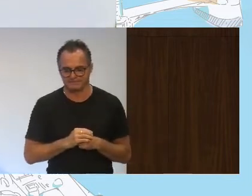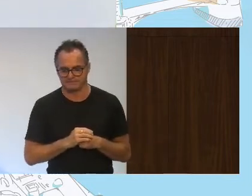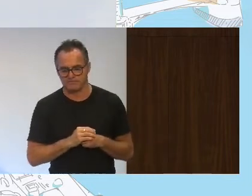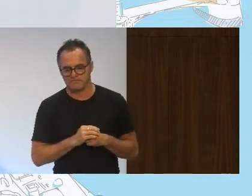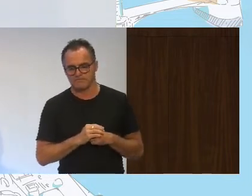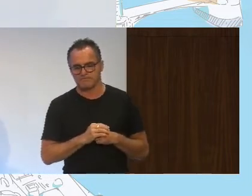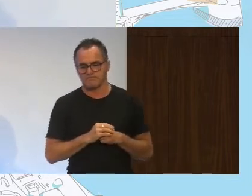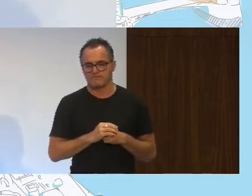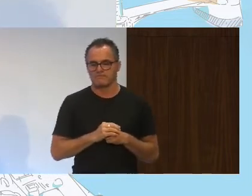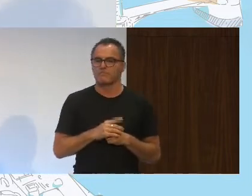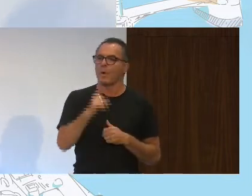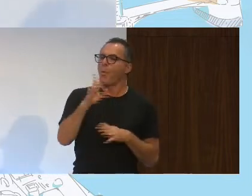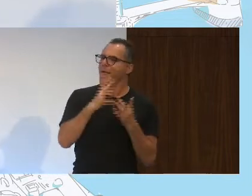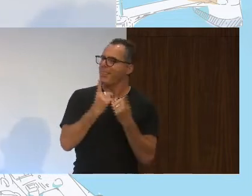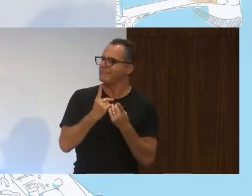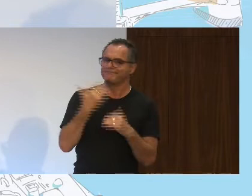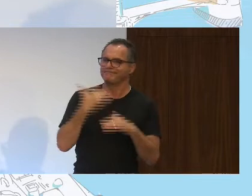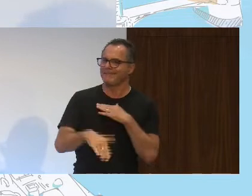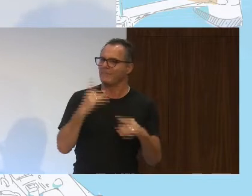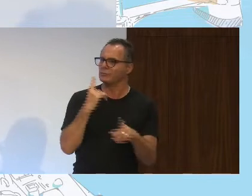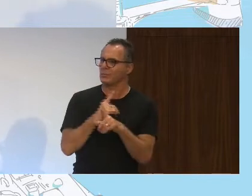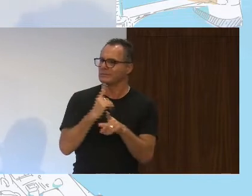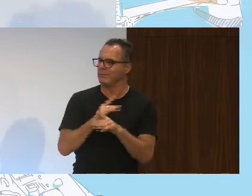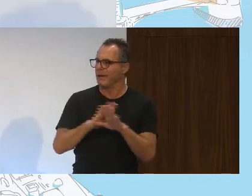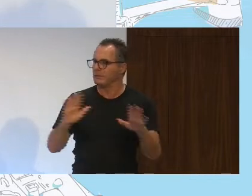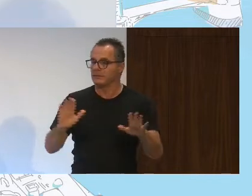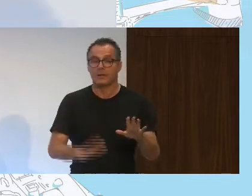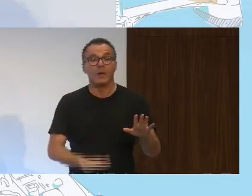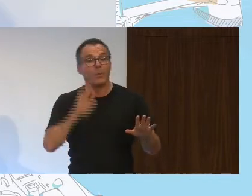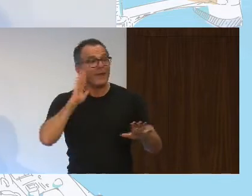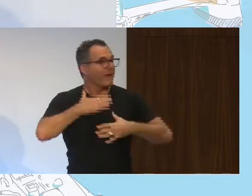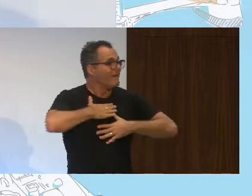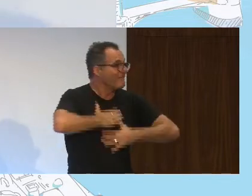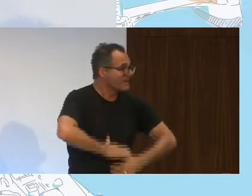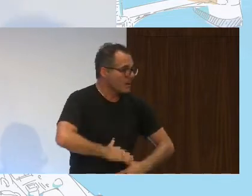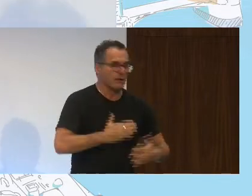is the thing that I don't hear talked about very often. We hear talks about the physical and goodness knows the pain.